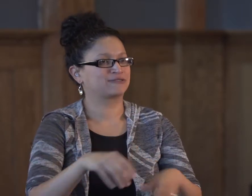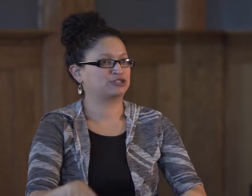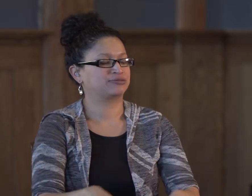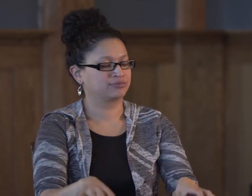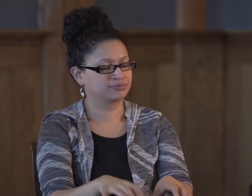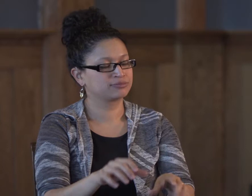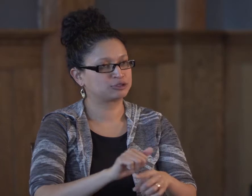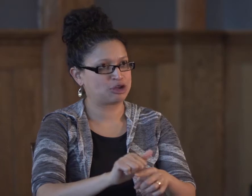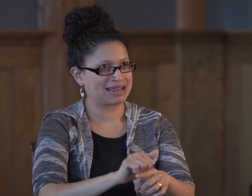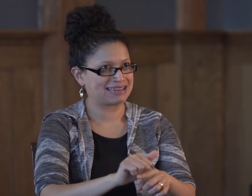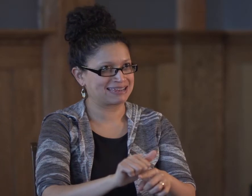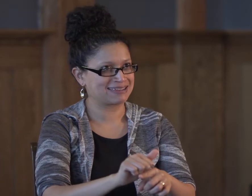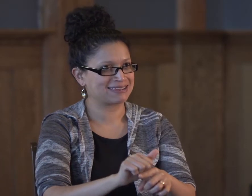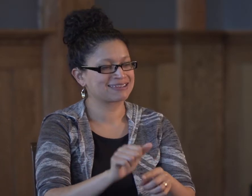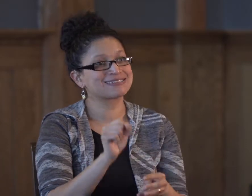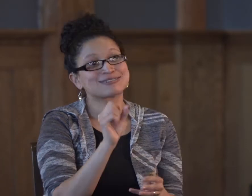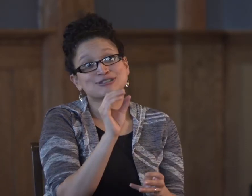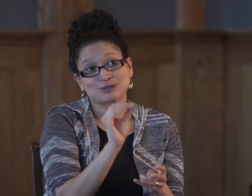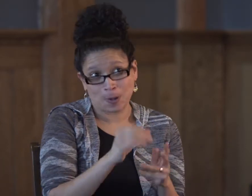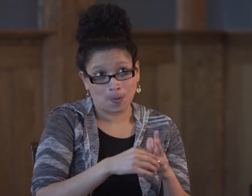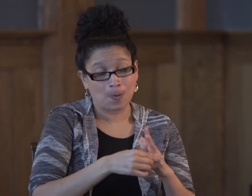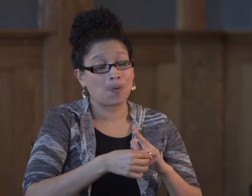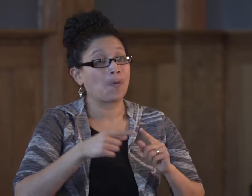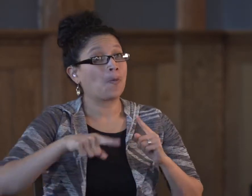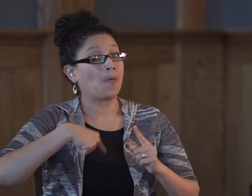and we do that in an interactive manner.